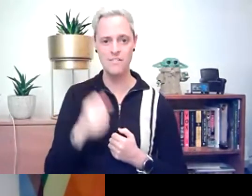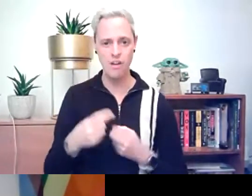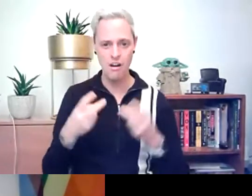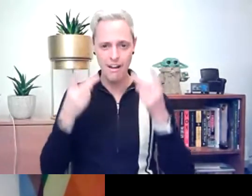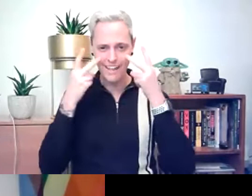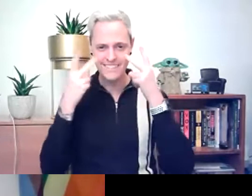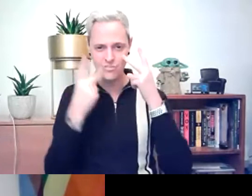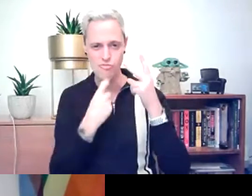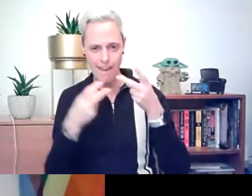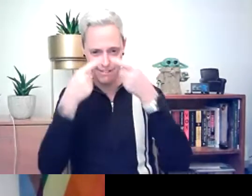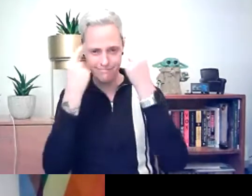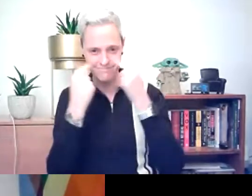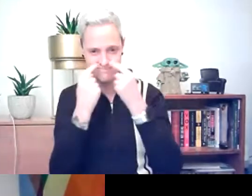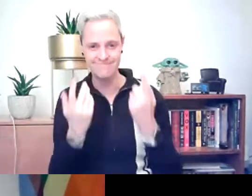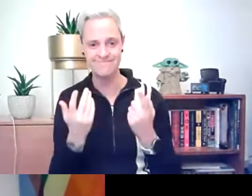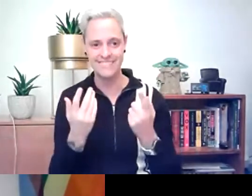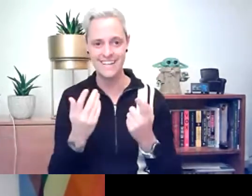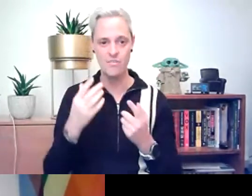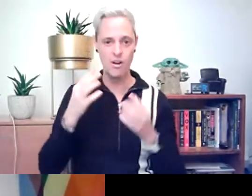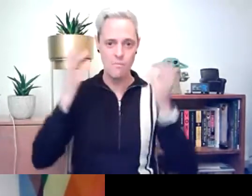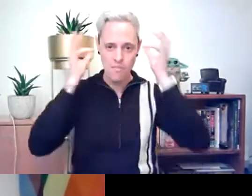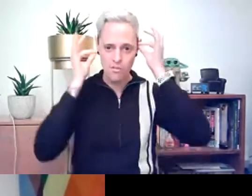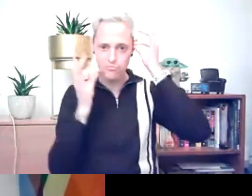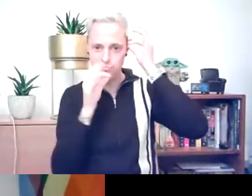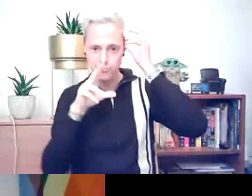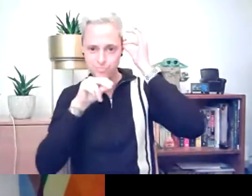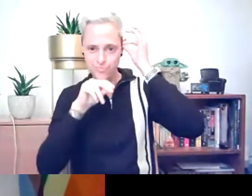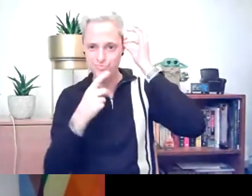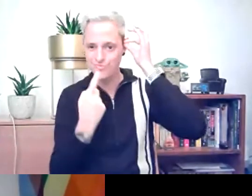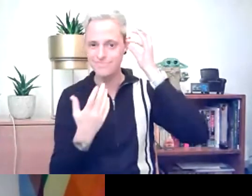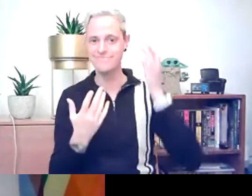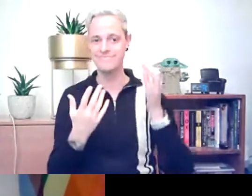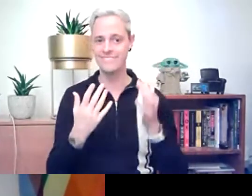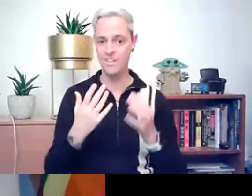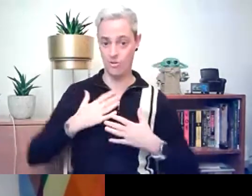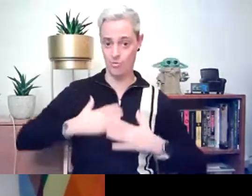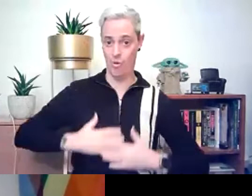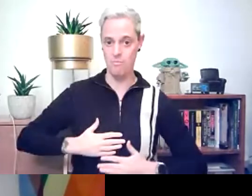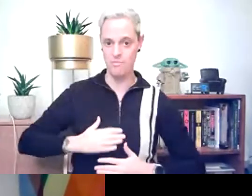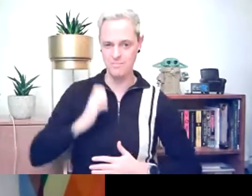wasn't that I was unhappy with that term I actually felt like a really strong and quite